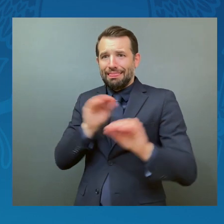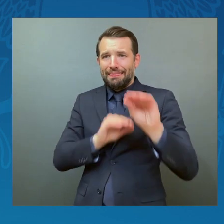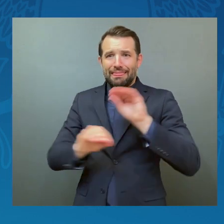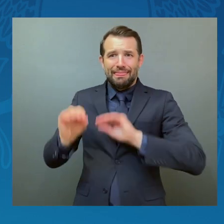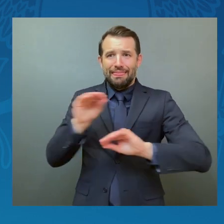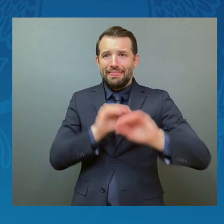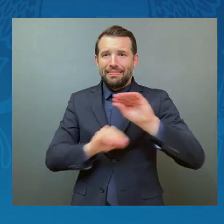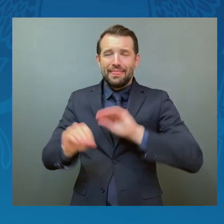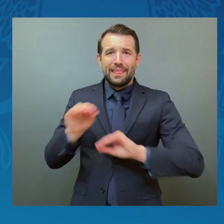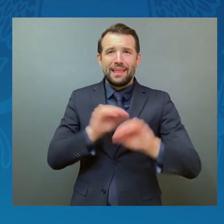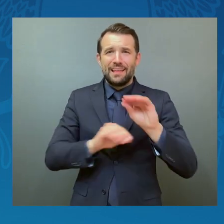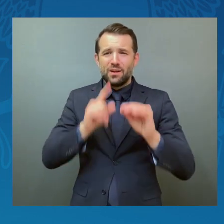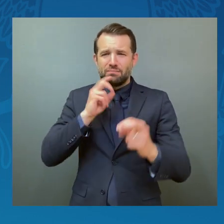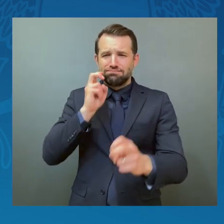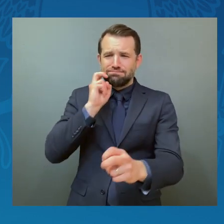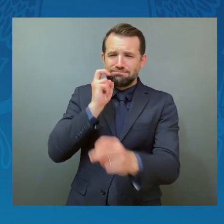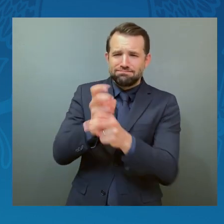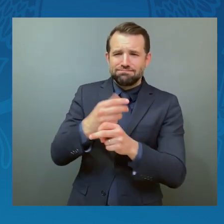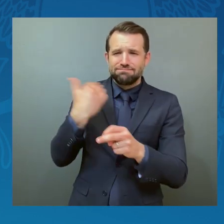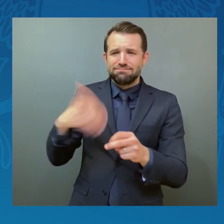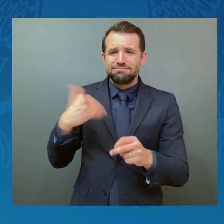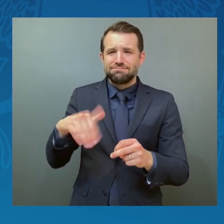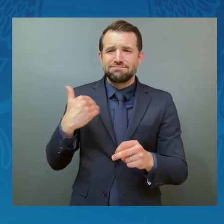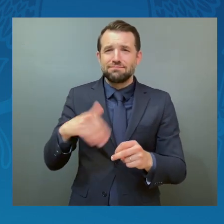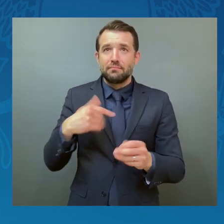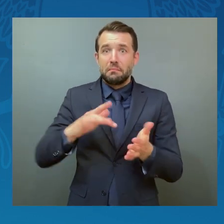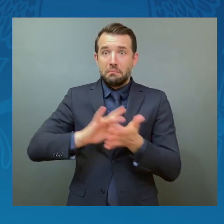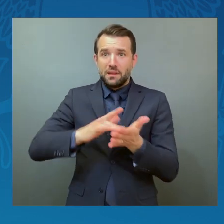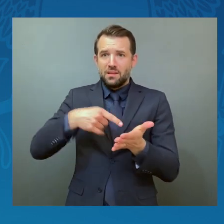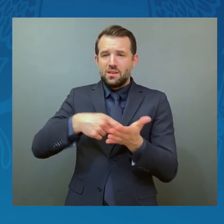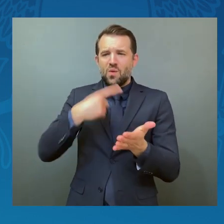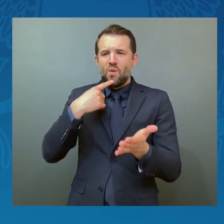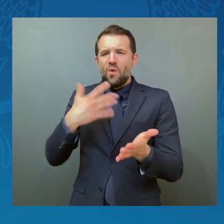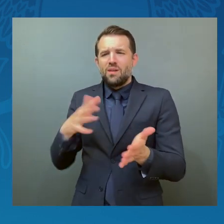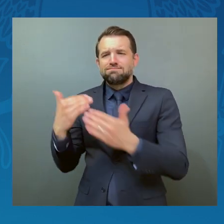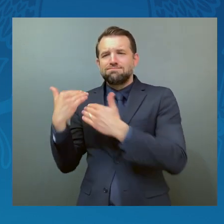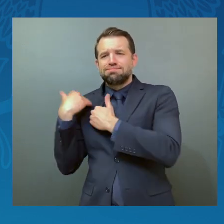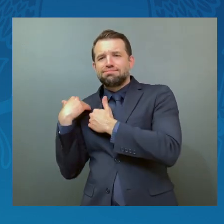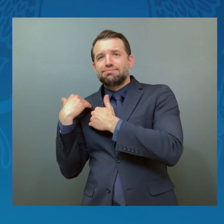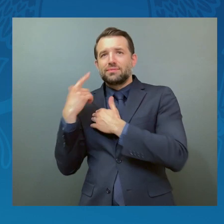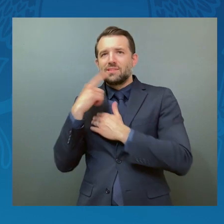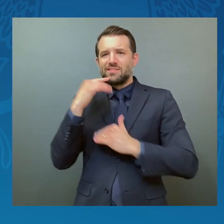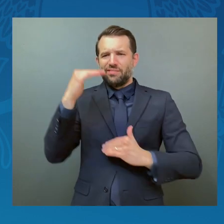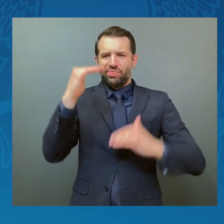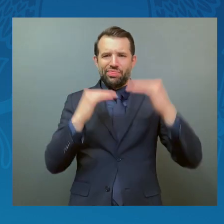but it's also special and unique, in that it's a uniquely bad predictor of someone's credit quality.